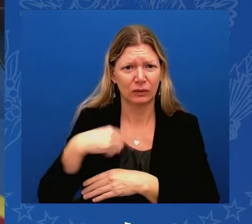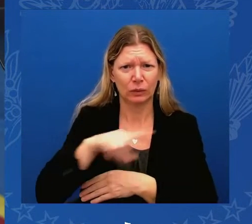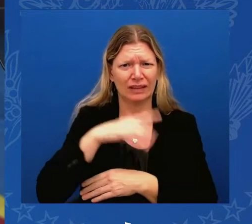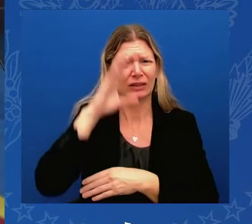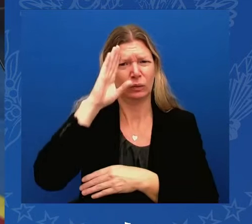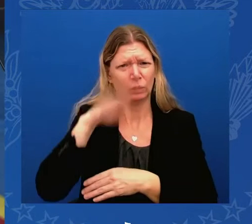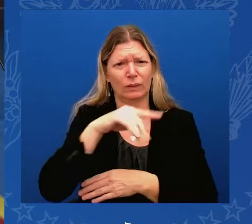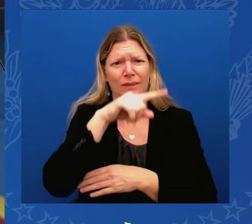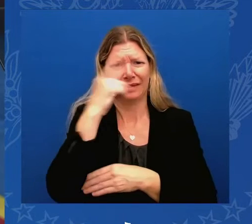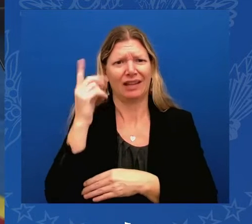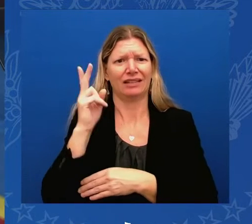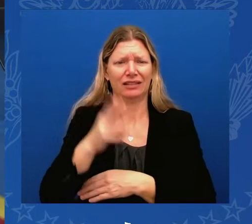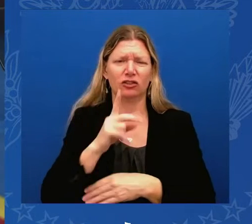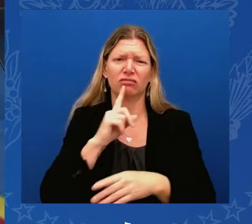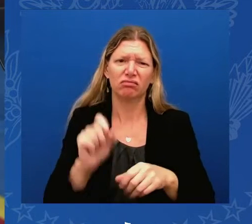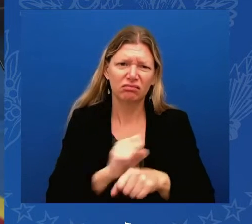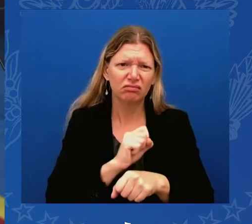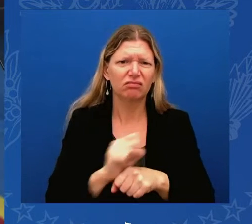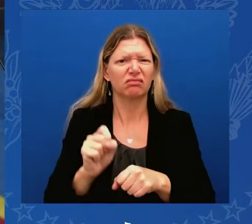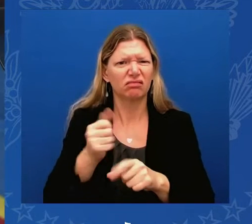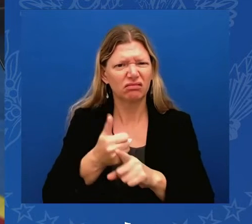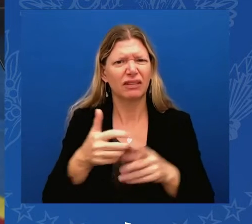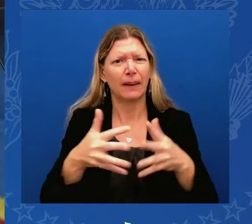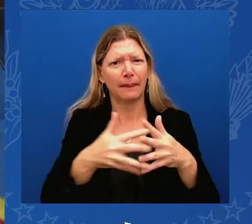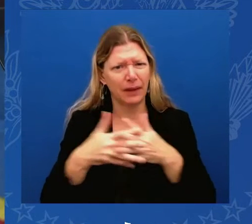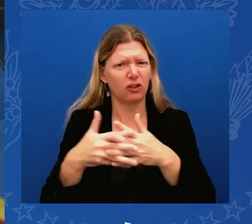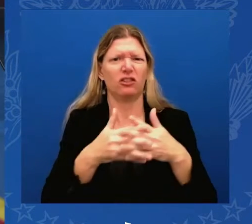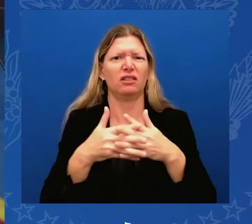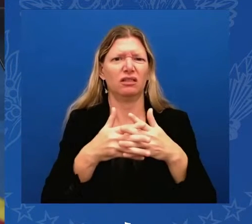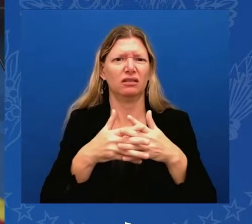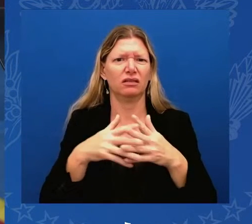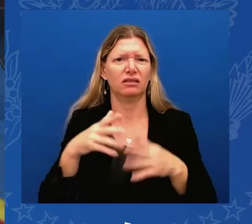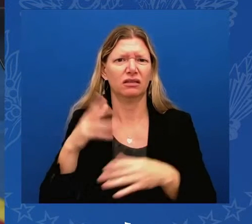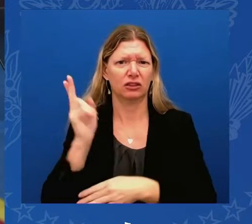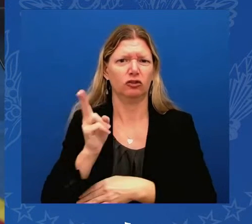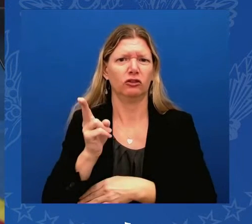Many of you graduates don't know me, but check my record, you'll know what I'm saying I mean from my gut.